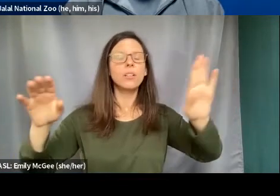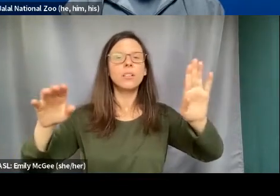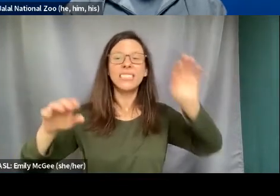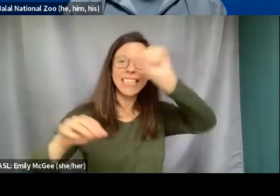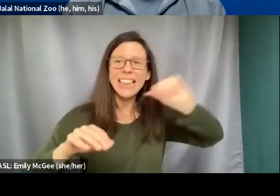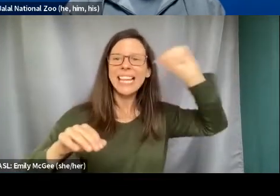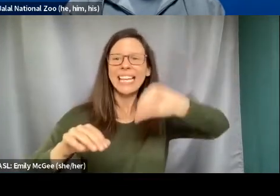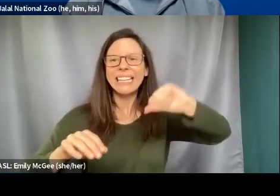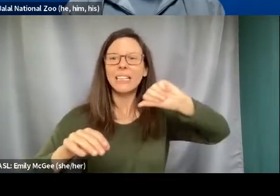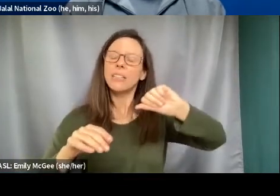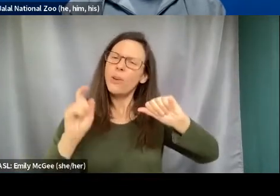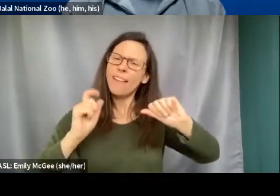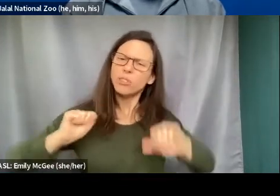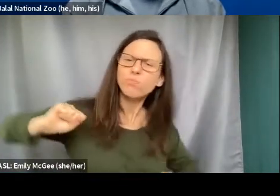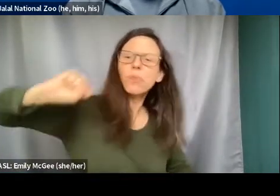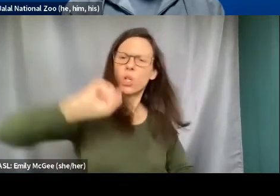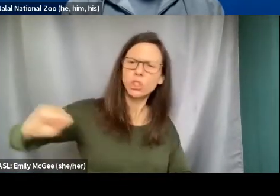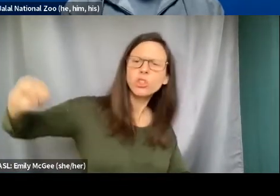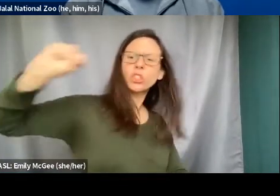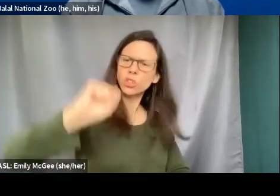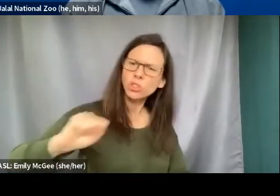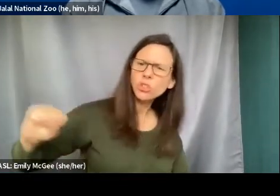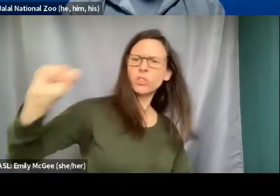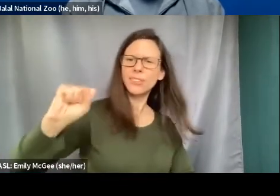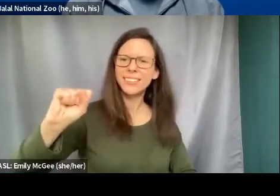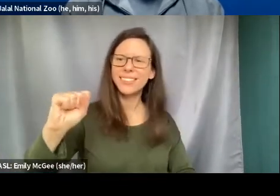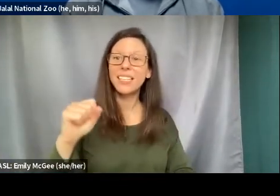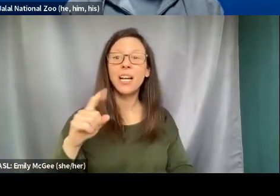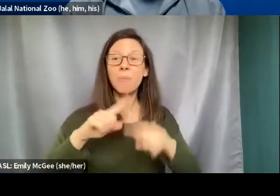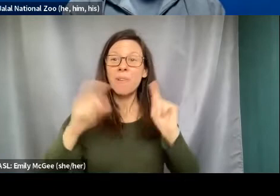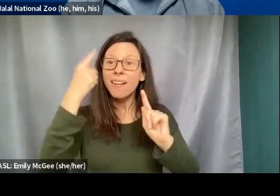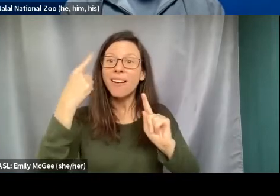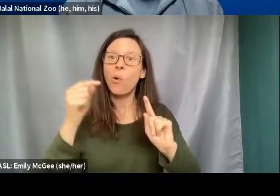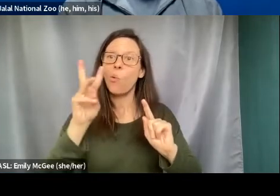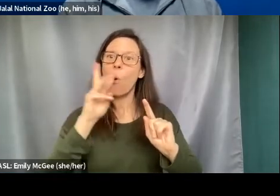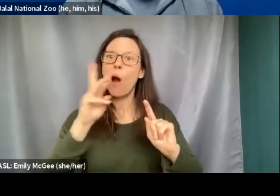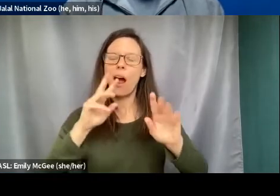you're under water pushing against glass you know with uh, trying to scrape it off doesn't always